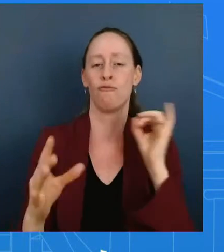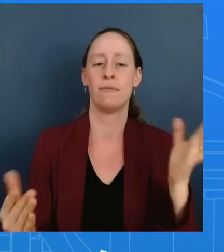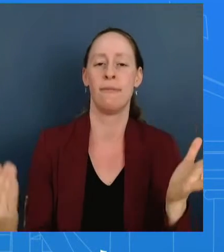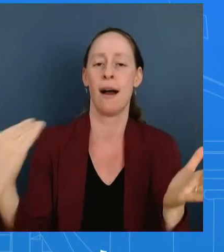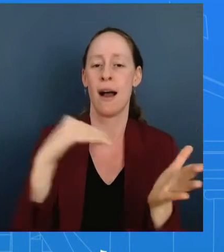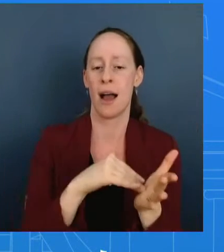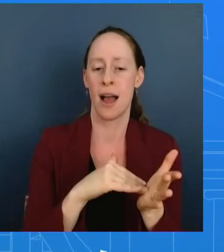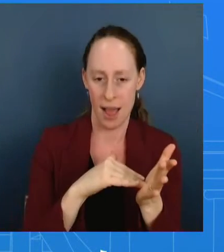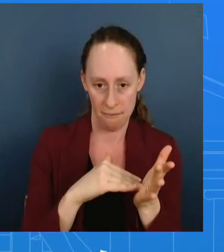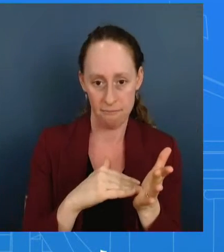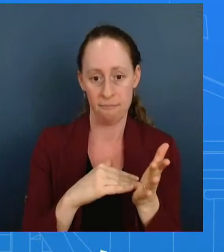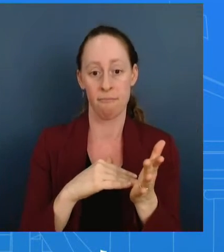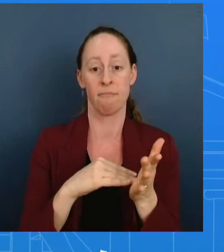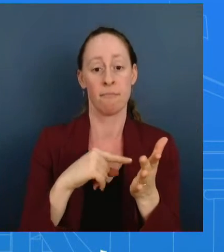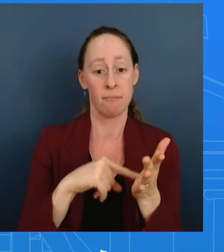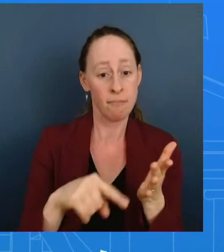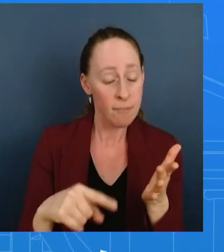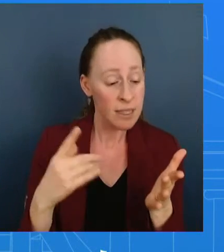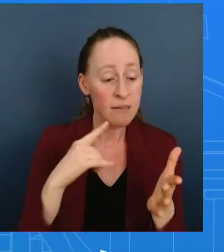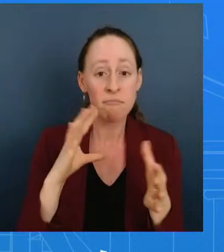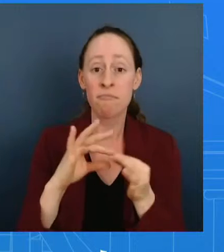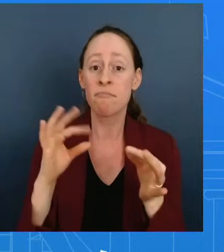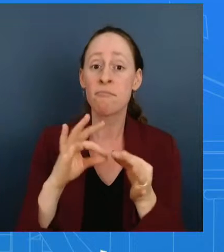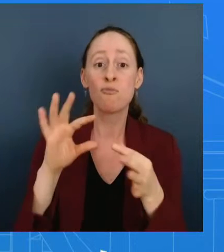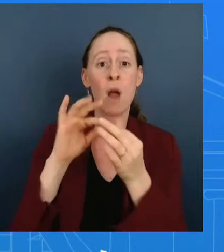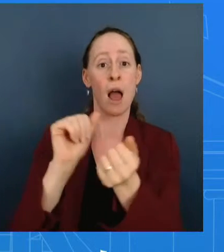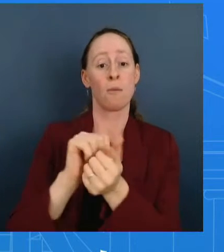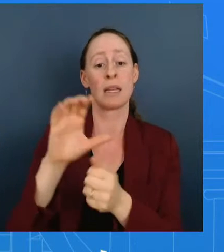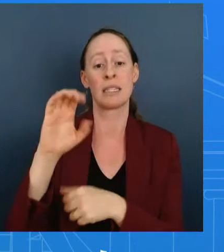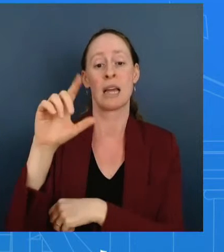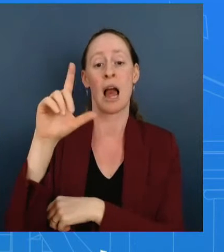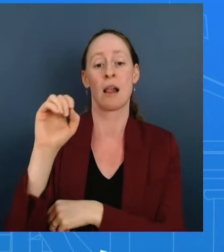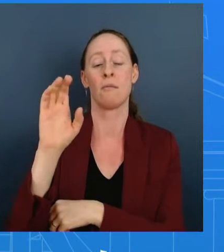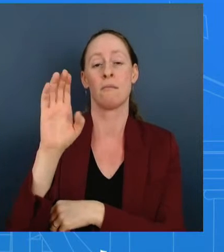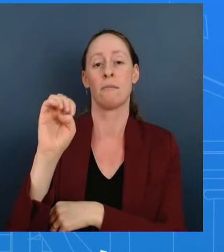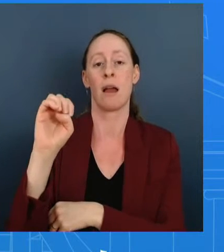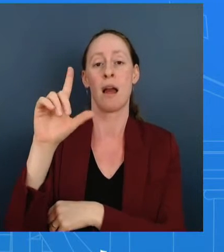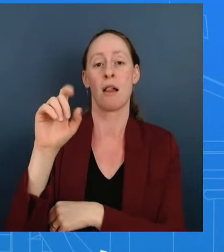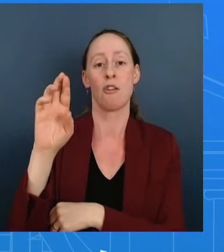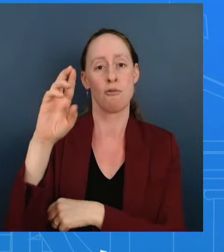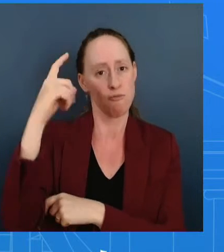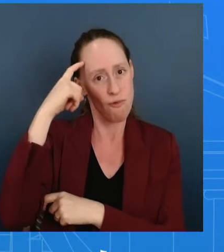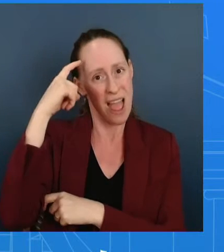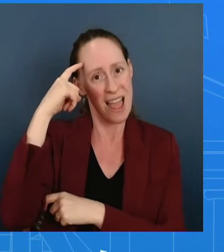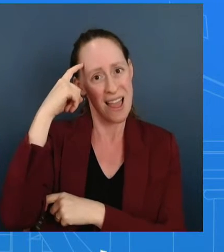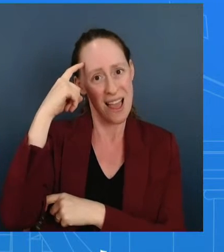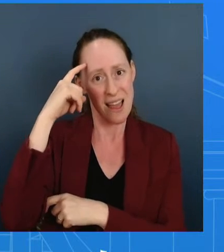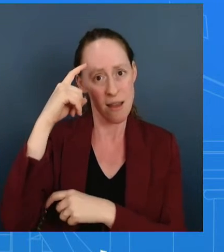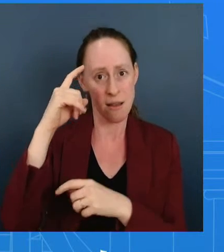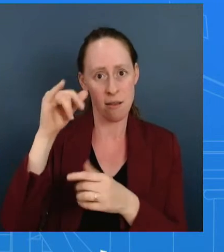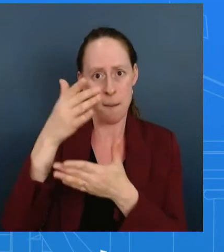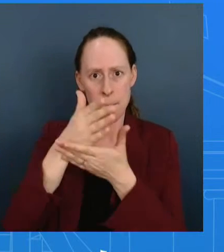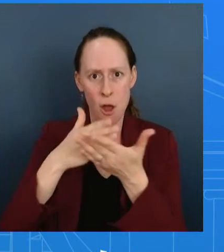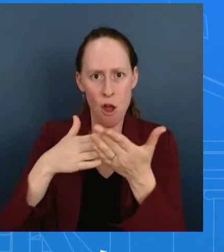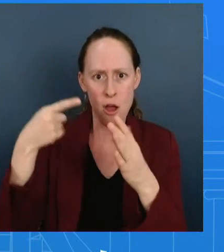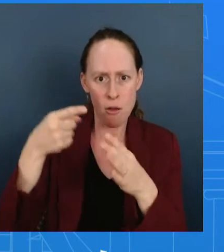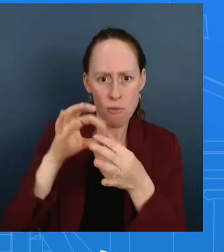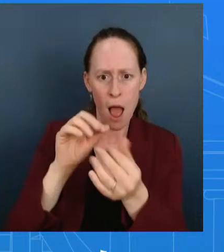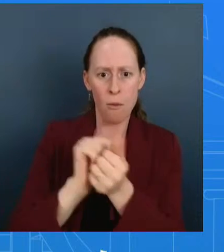or other central neurologic- -- neurological disorders, such as stroke, multiple sclerosis, Parkinson's, or ascending lateral sclerosis."